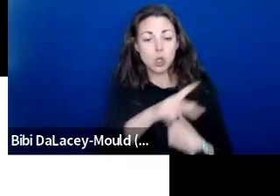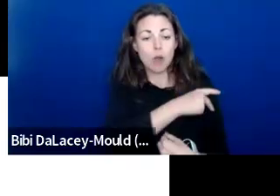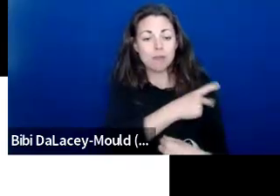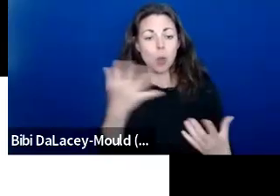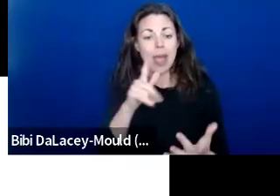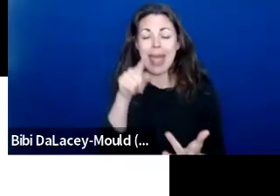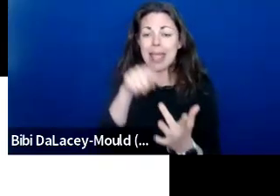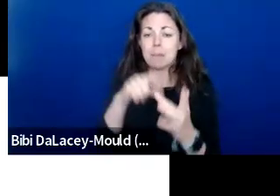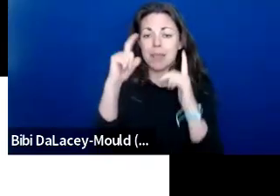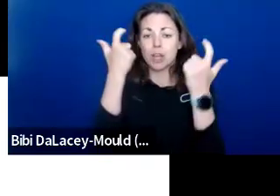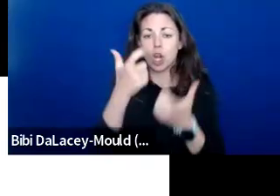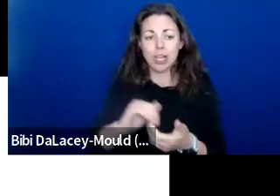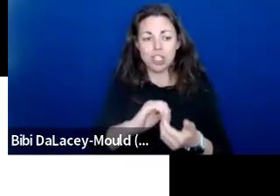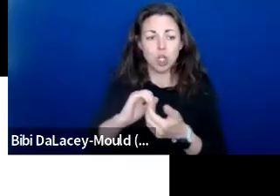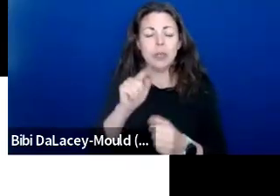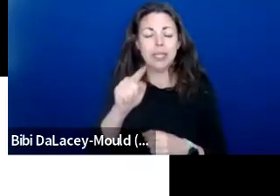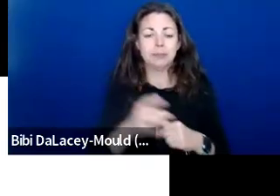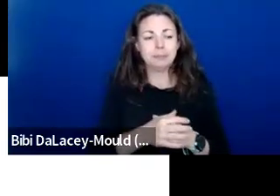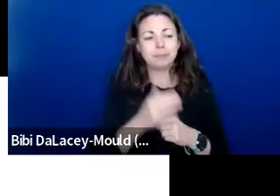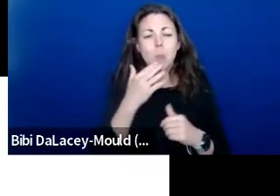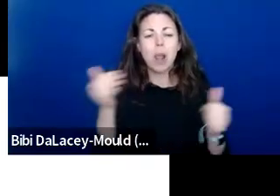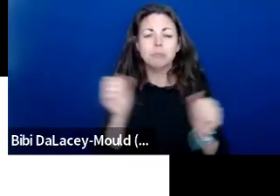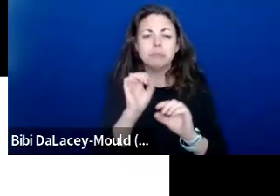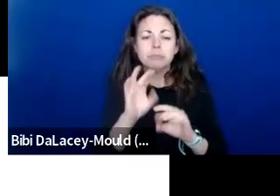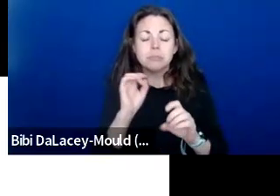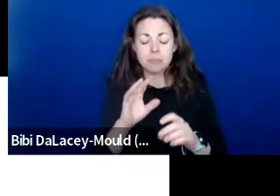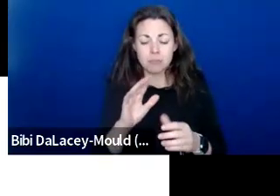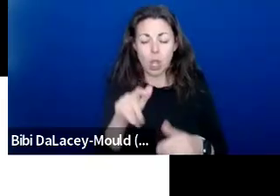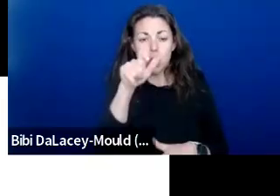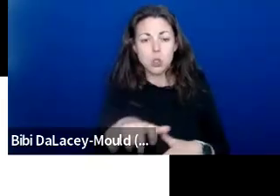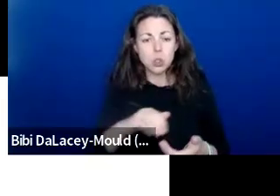So I'm going to be talking a little bit about what a student union is and how it works.